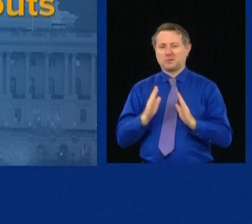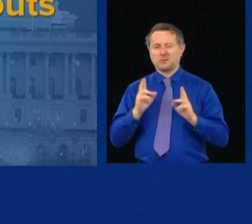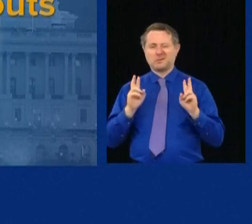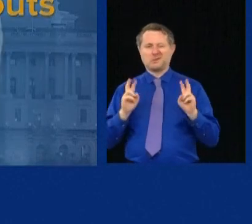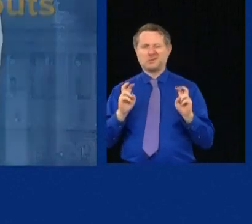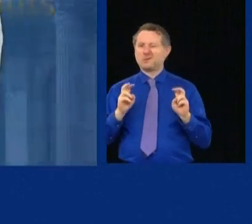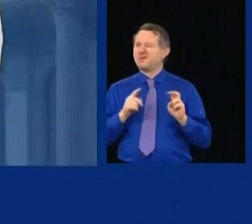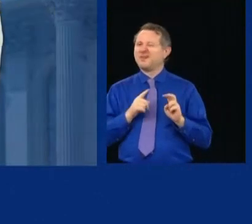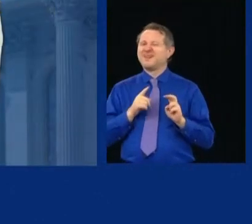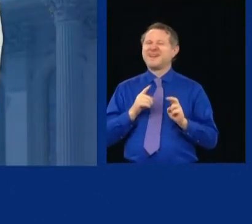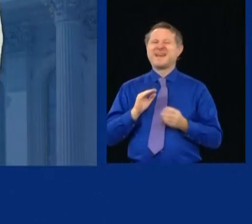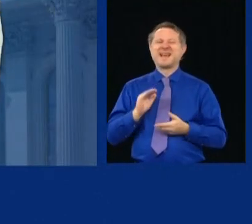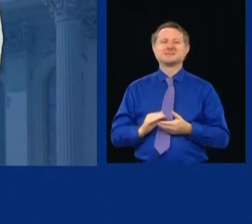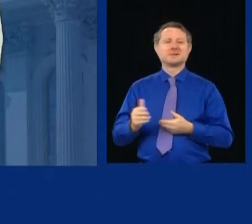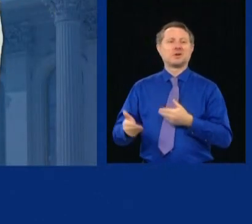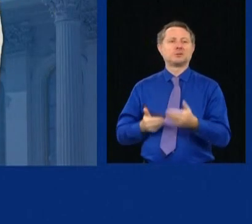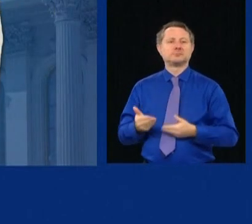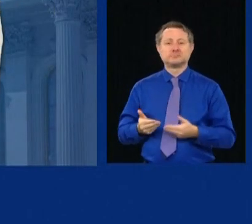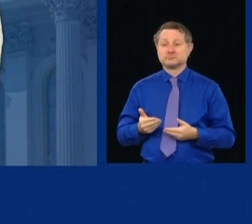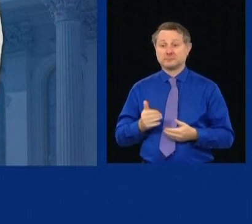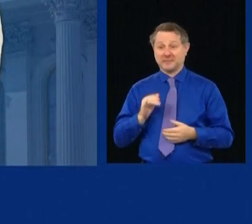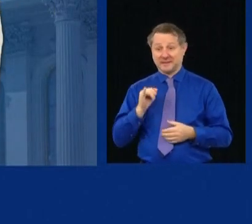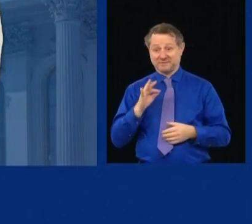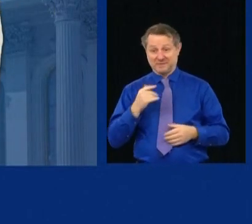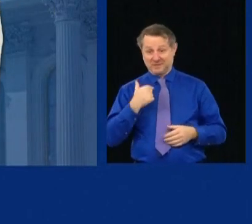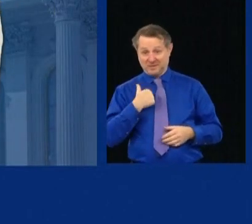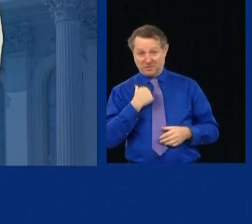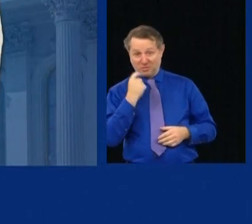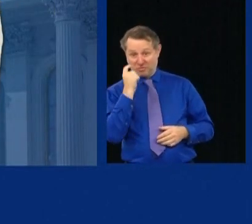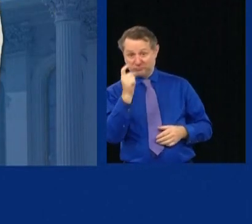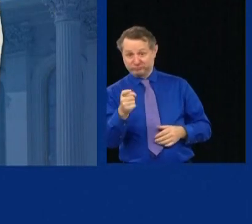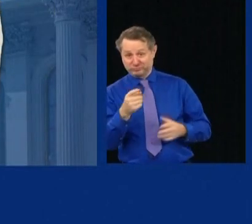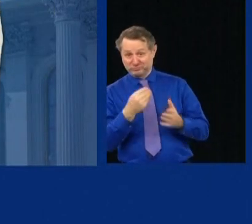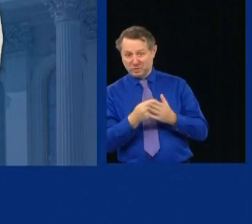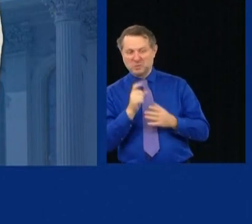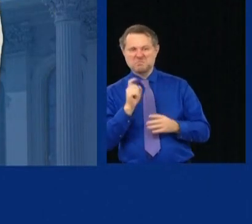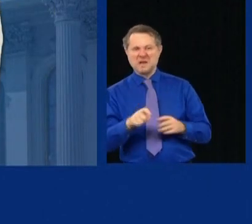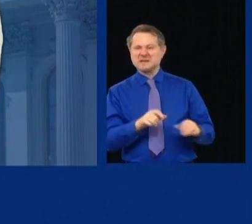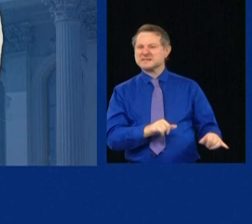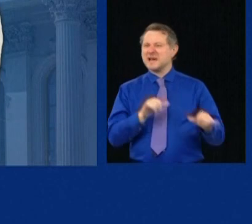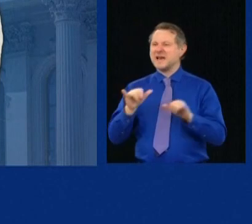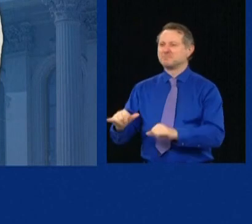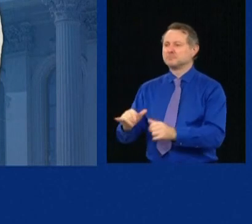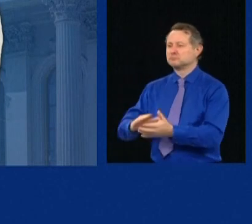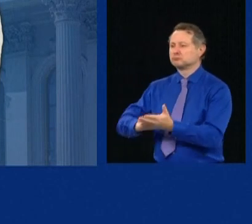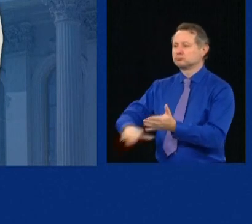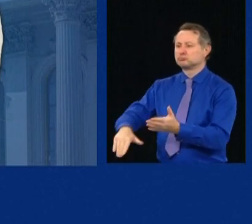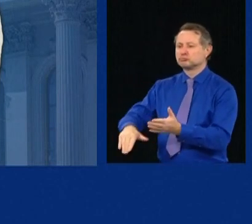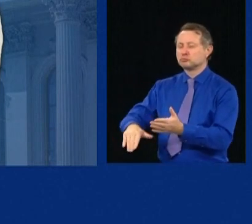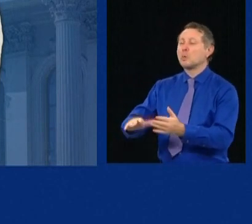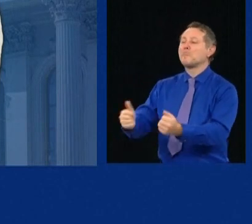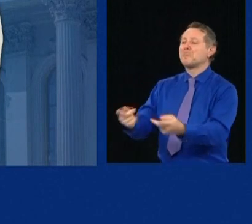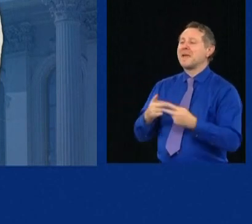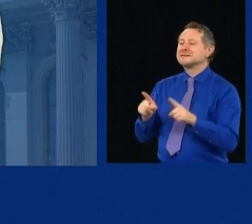OR GET LEAN. IF A CORPORATION IS GOING TO TAKE GOVERNMENT MONEY THEY SHOULD REHIRE THE SAME NUMBER OF